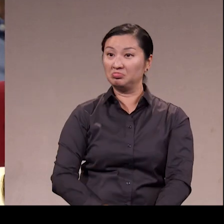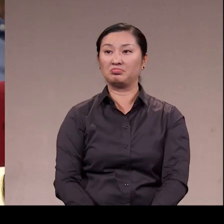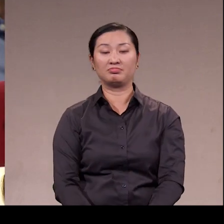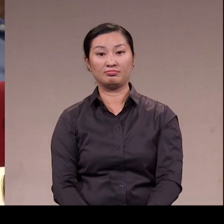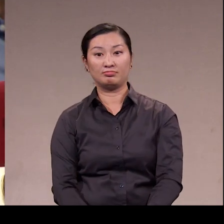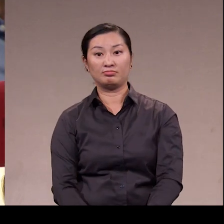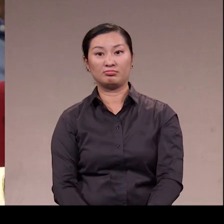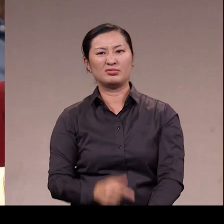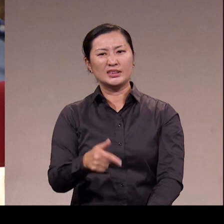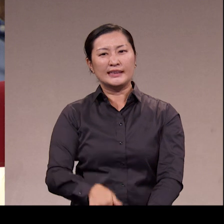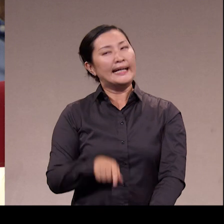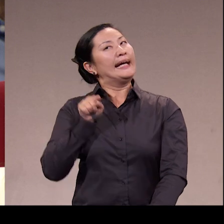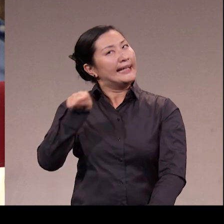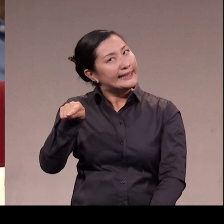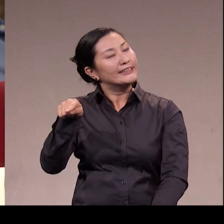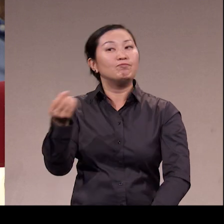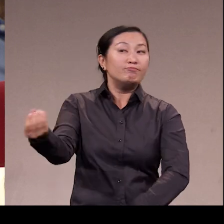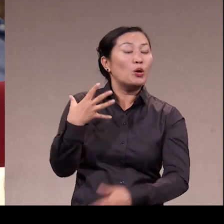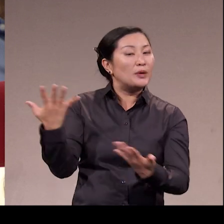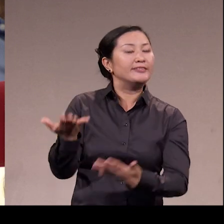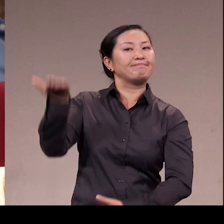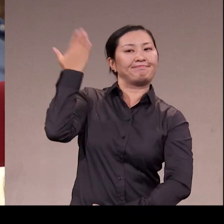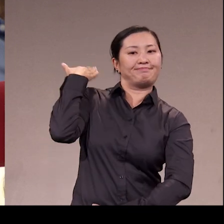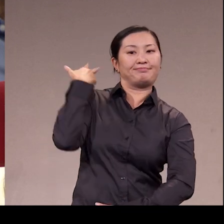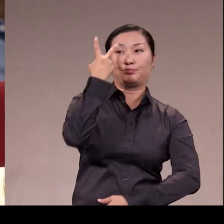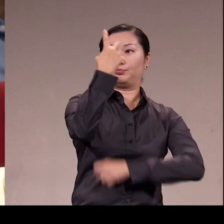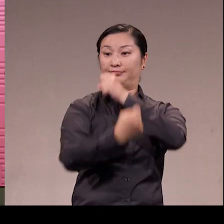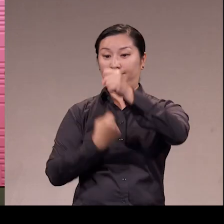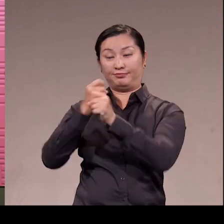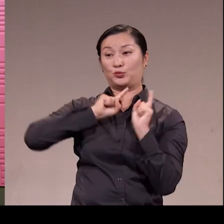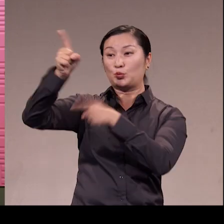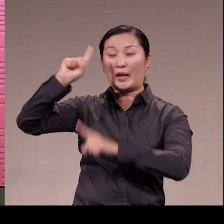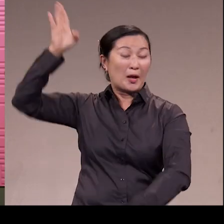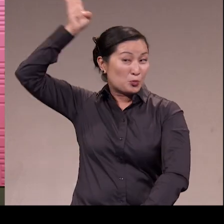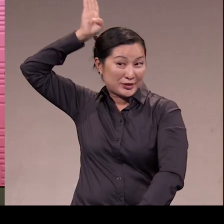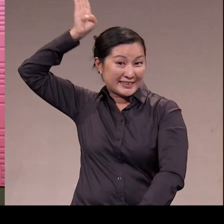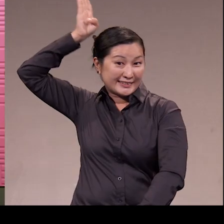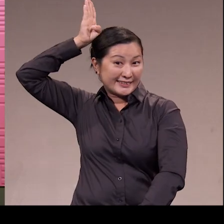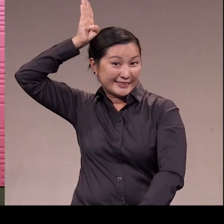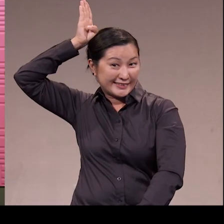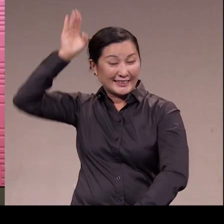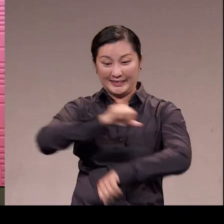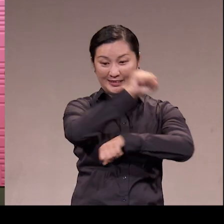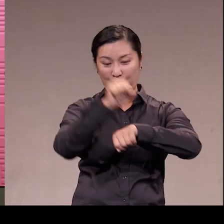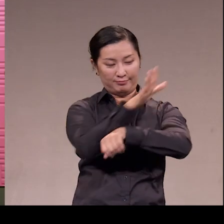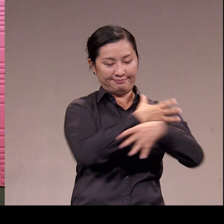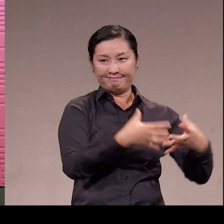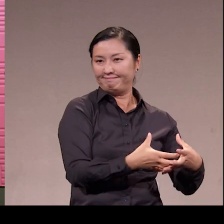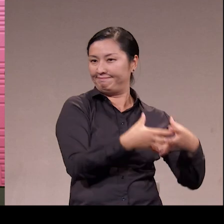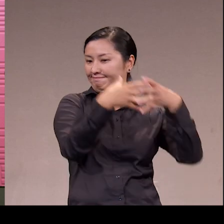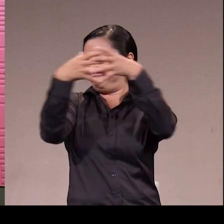he transported my delegation when I visited Brunei 2 years ago.